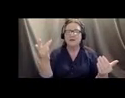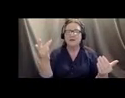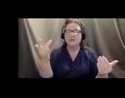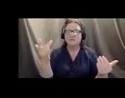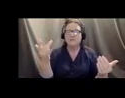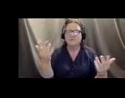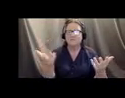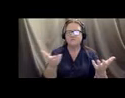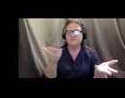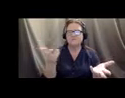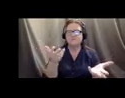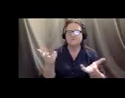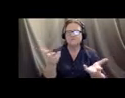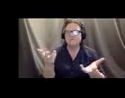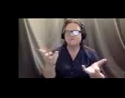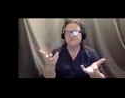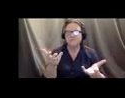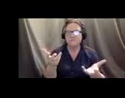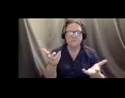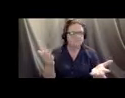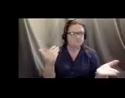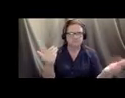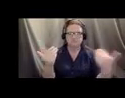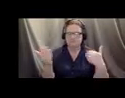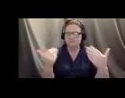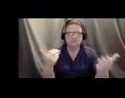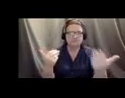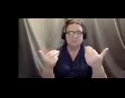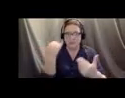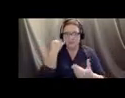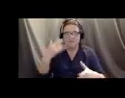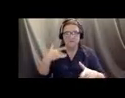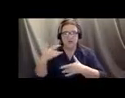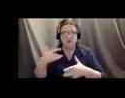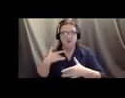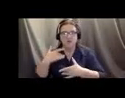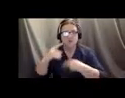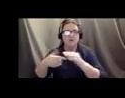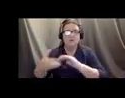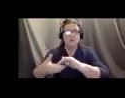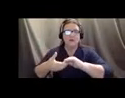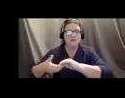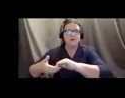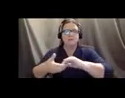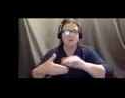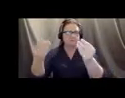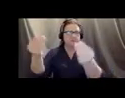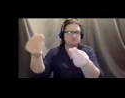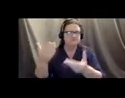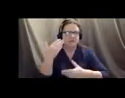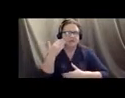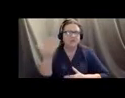We want to surface if there's any concerns about collaboration.